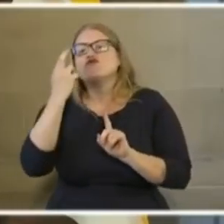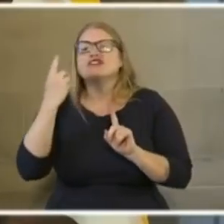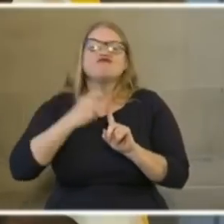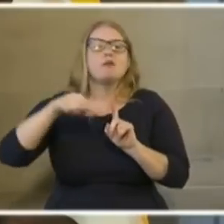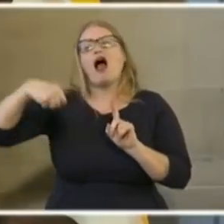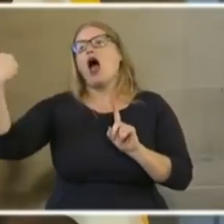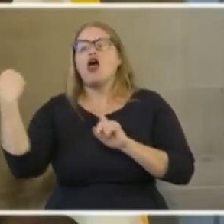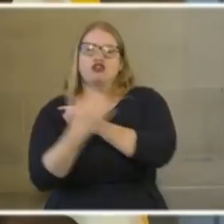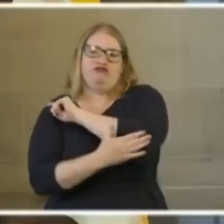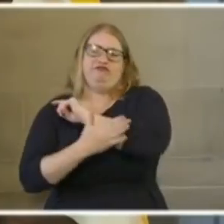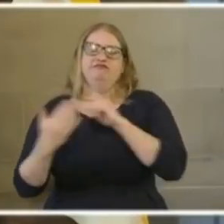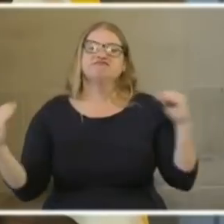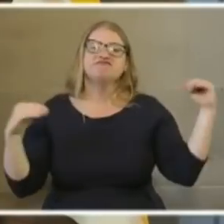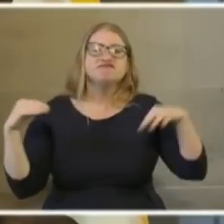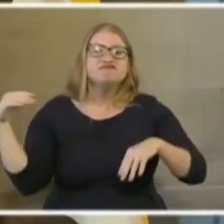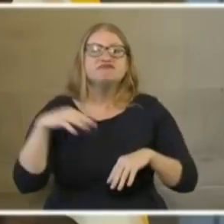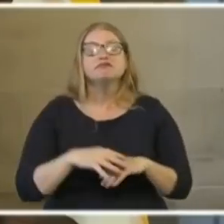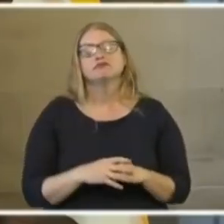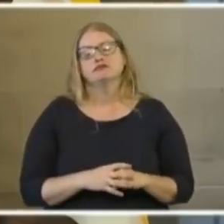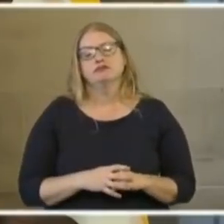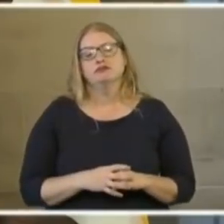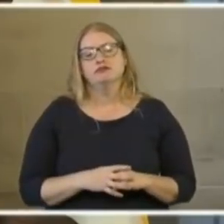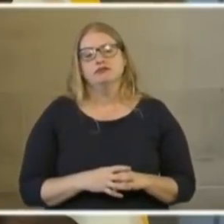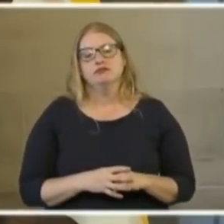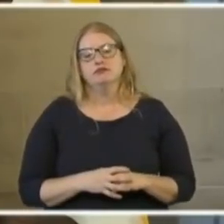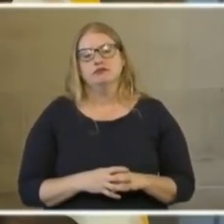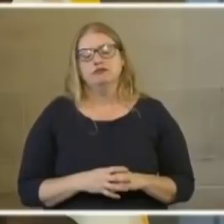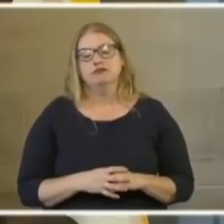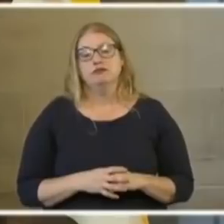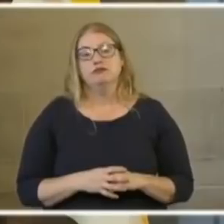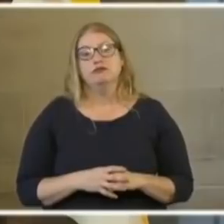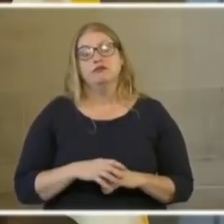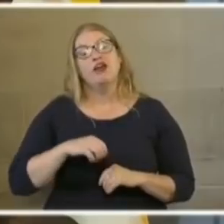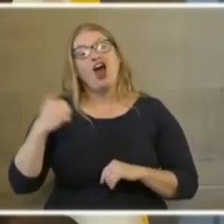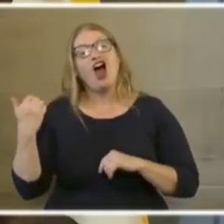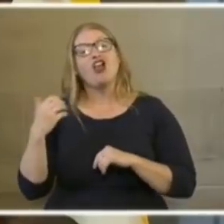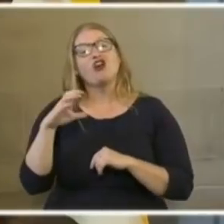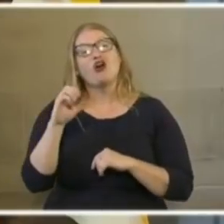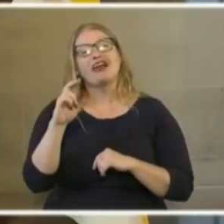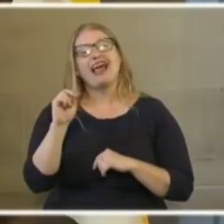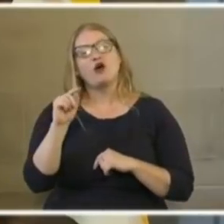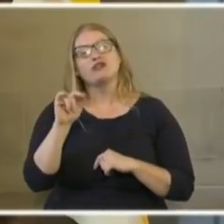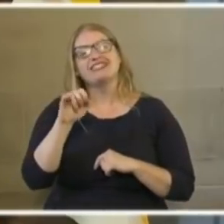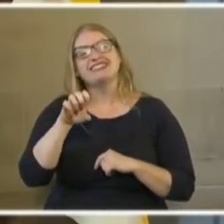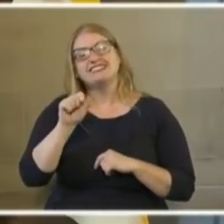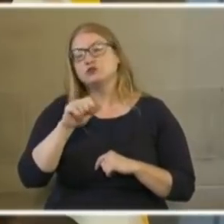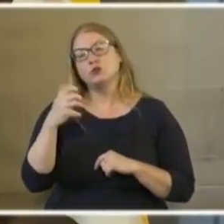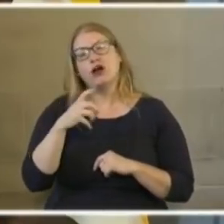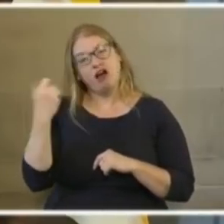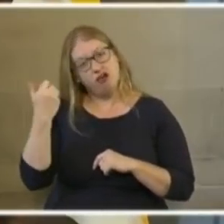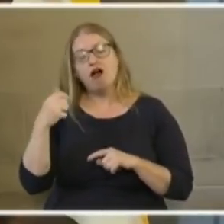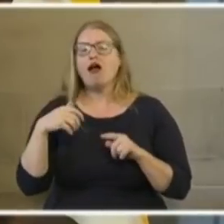WE ARE A PART OF AN INDEPENDENT REGION WHERE PEOPLE LIVE, WORK, GO TO SCHOOL AND PLAY ACROSS